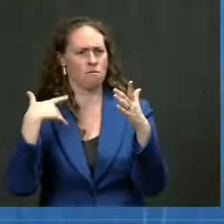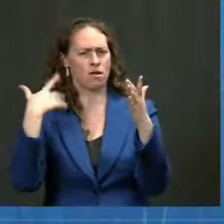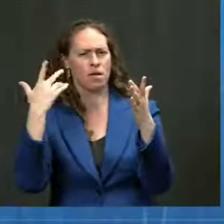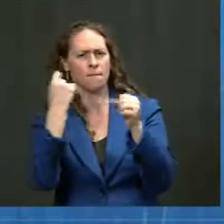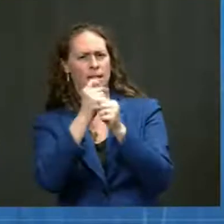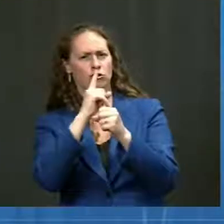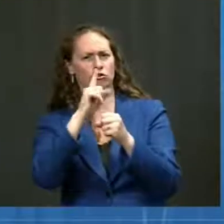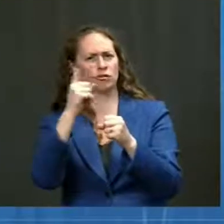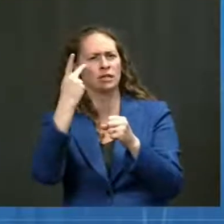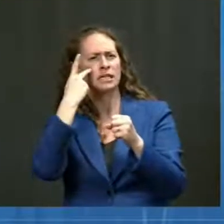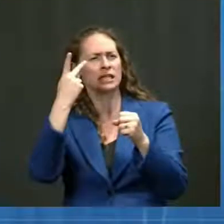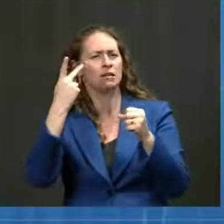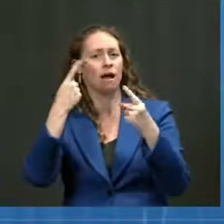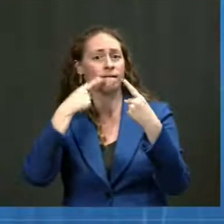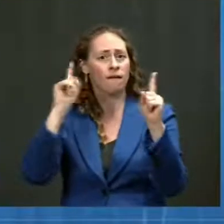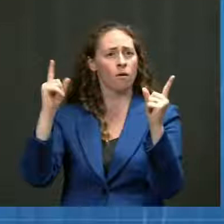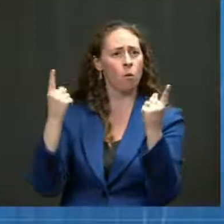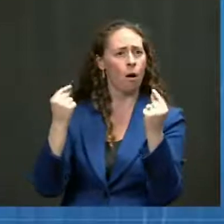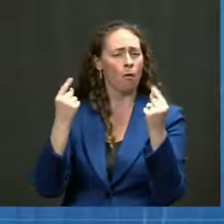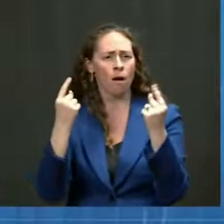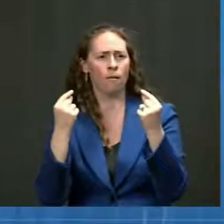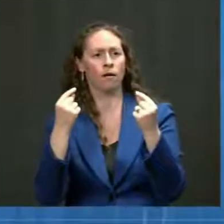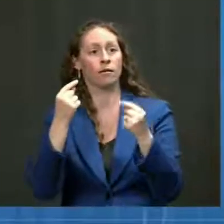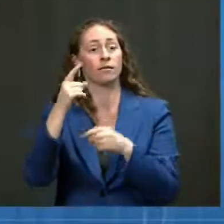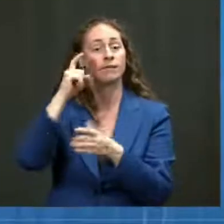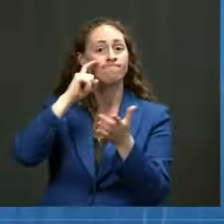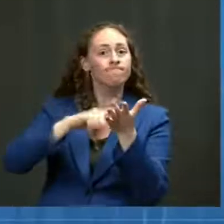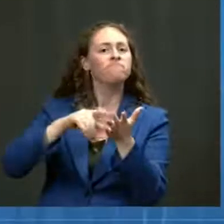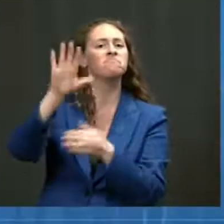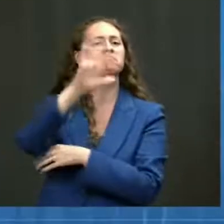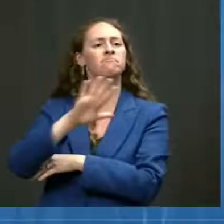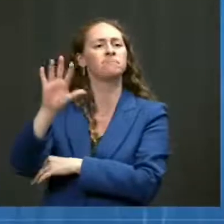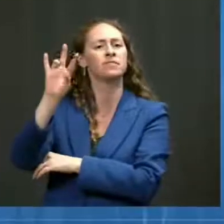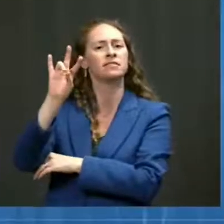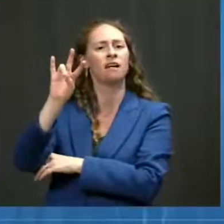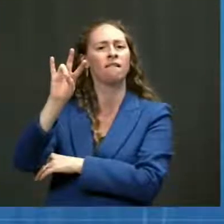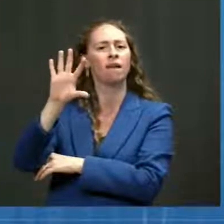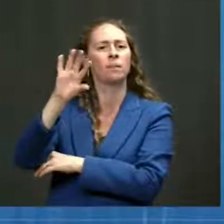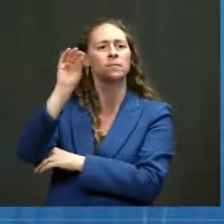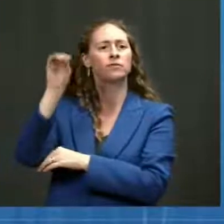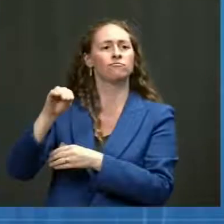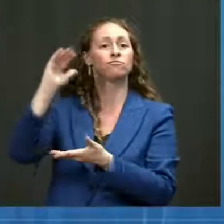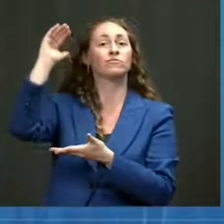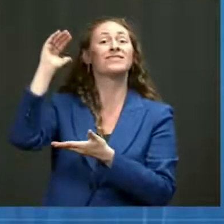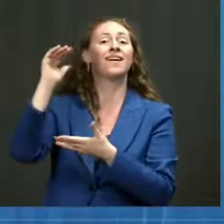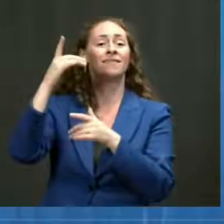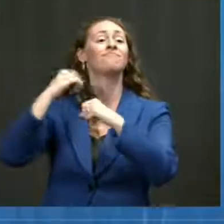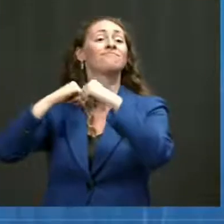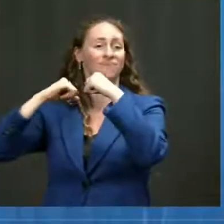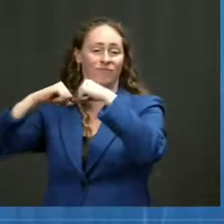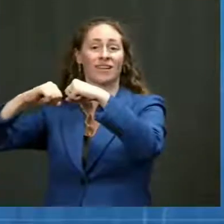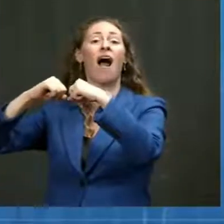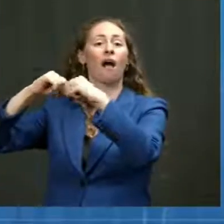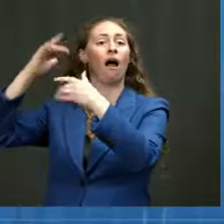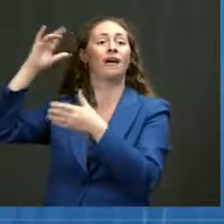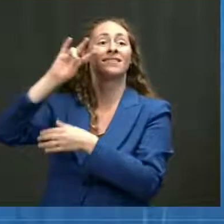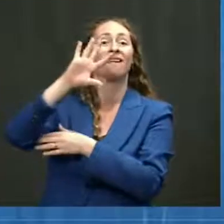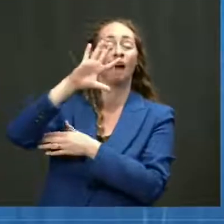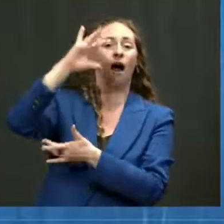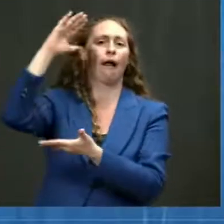THESE DATA DEMONSTRATE VACCINE EFFECTIVENESS DECLINED OVER